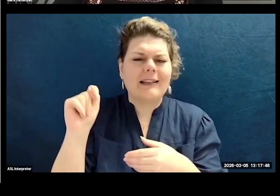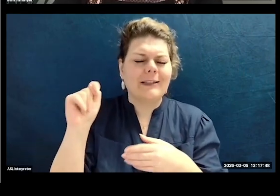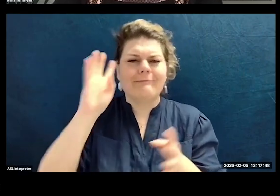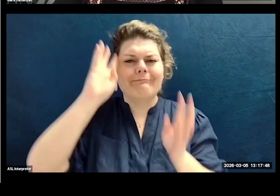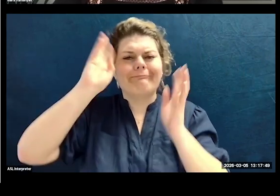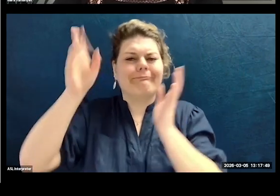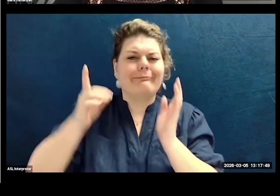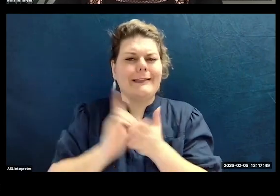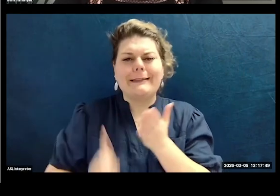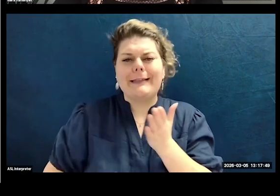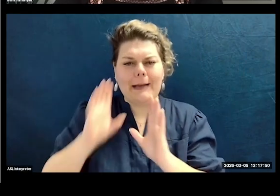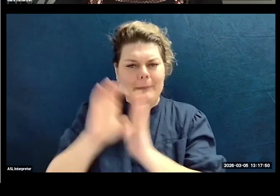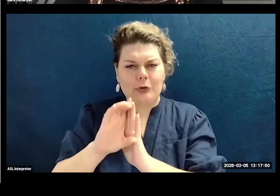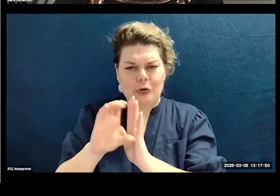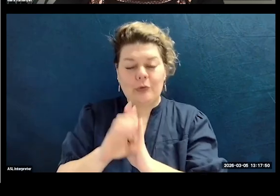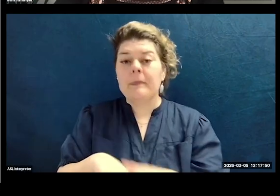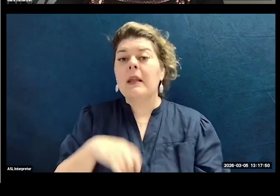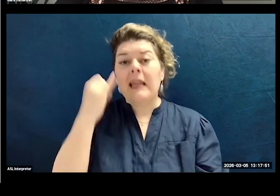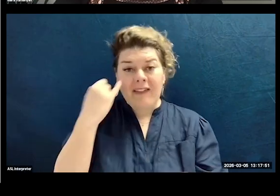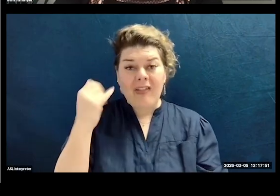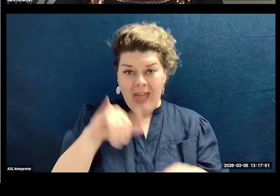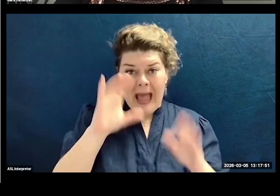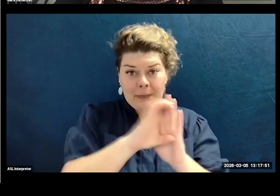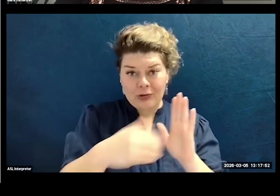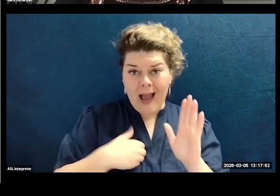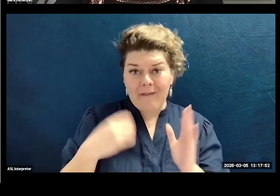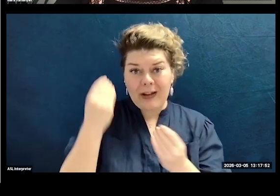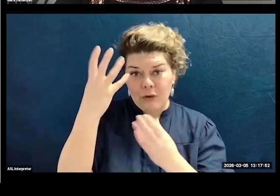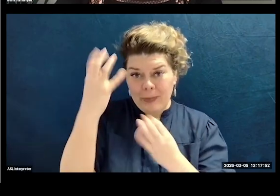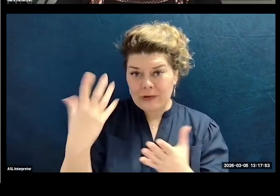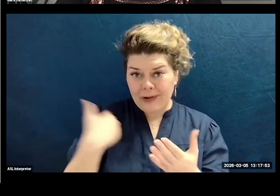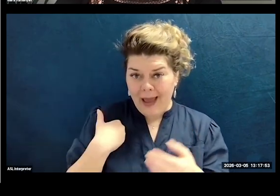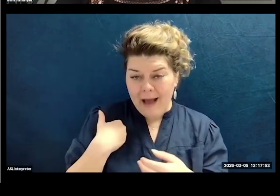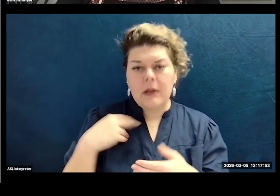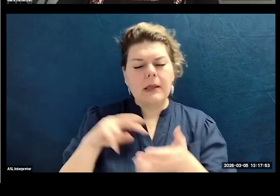while informative images must include meaningful alternative text.